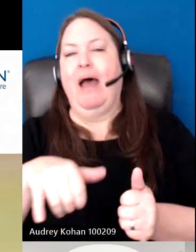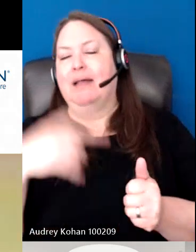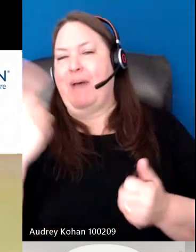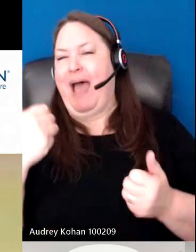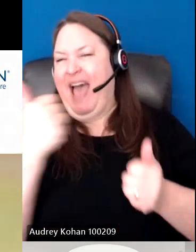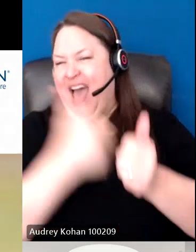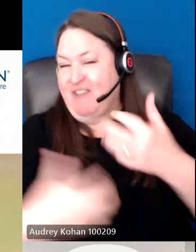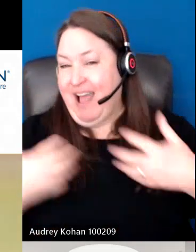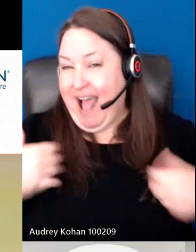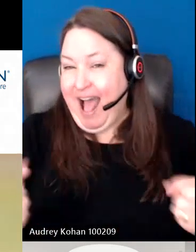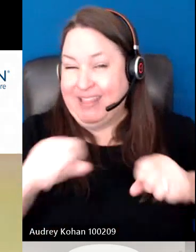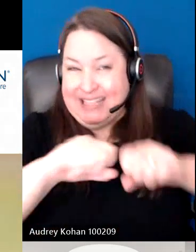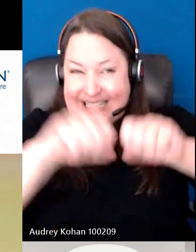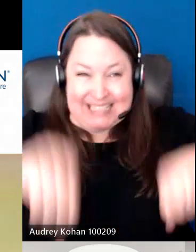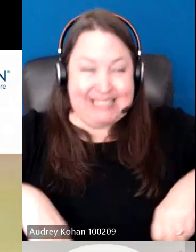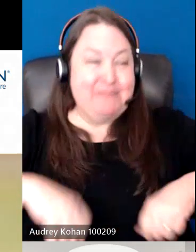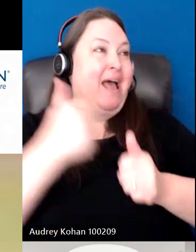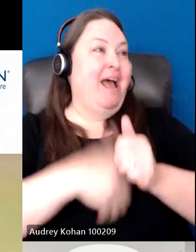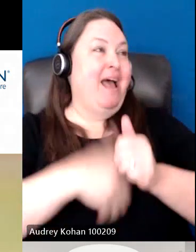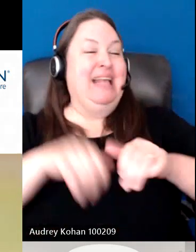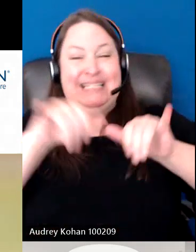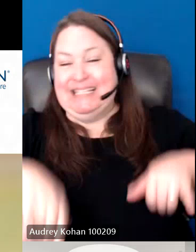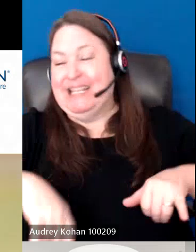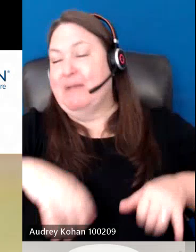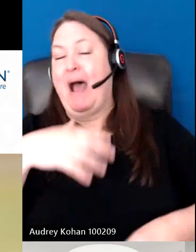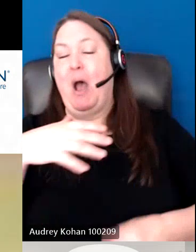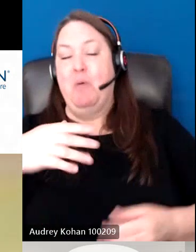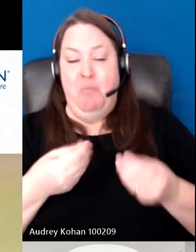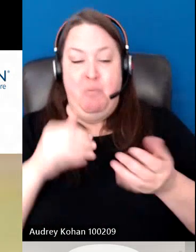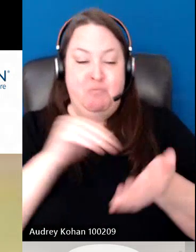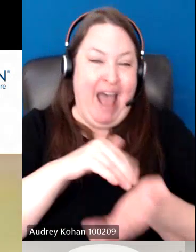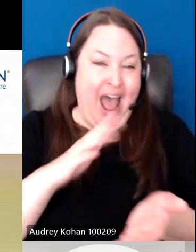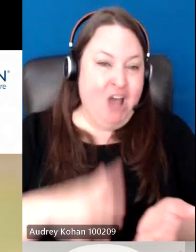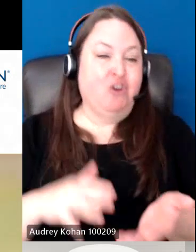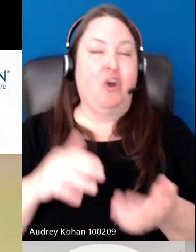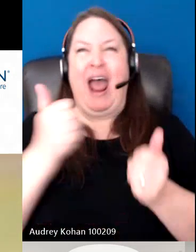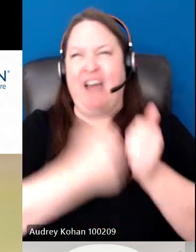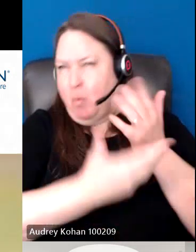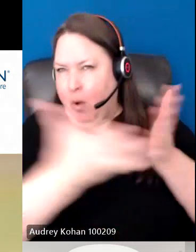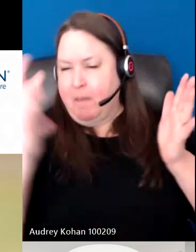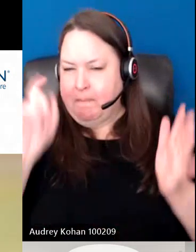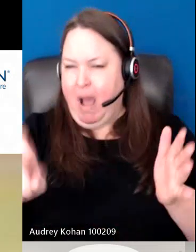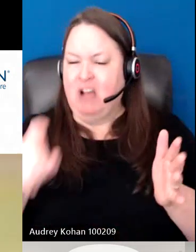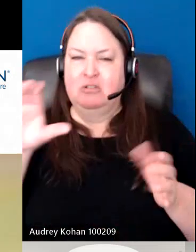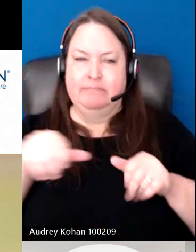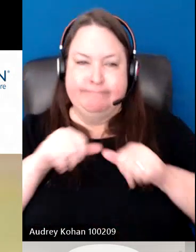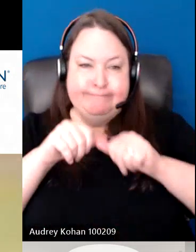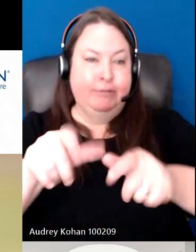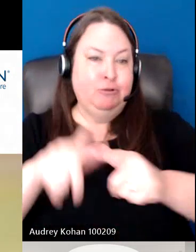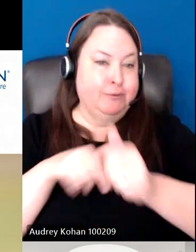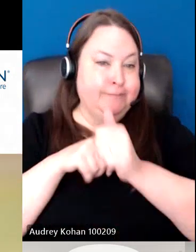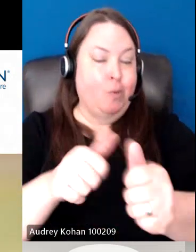every hospital every provider should continue to do to comply with the law and the regulation